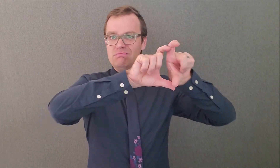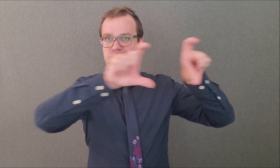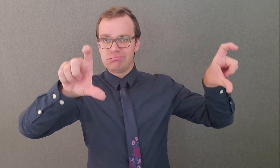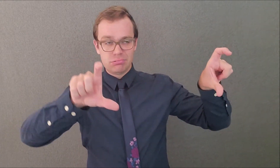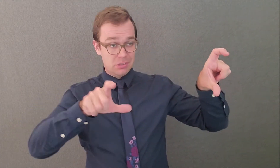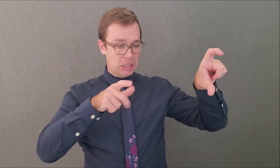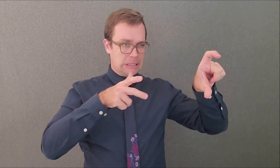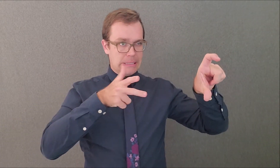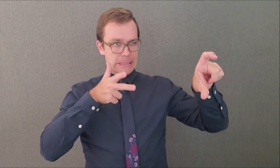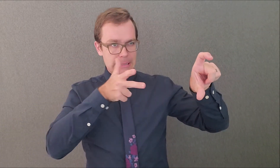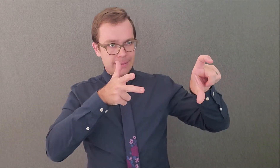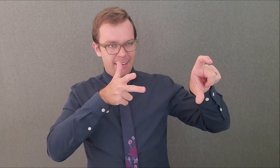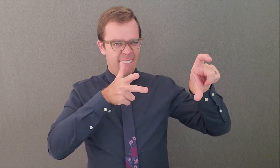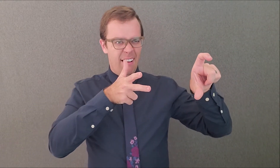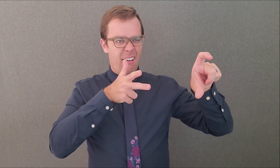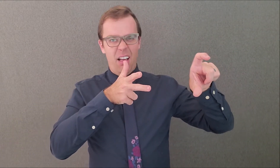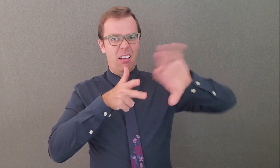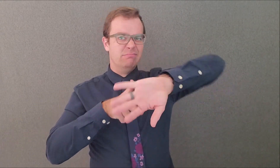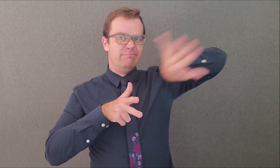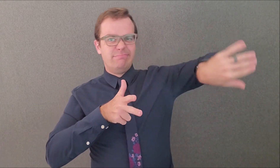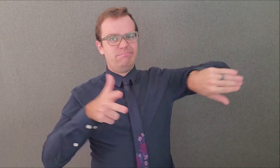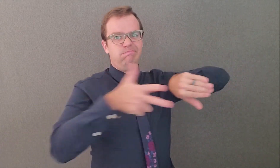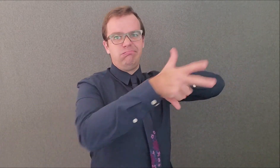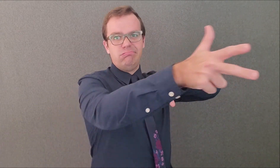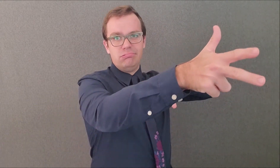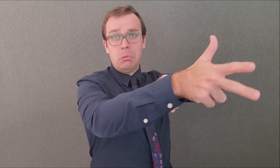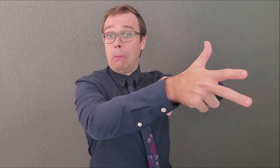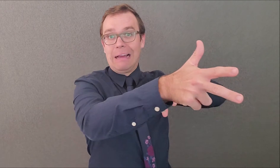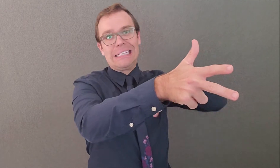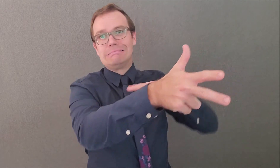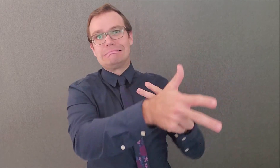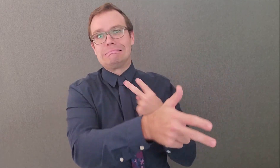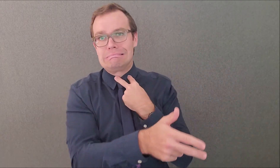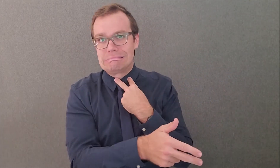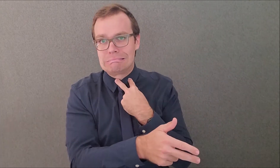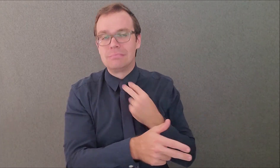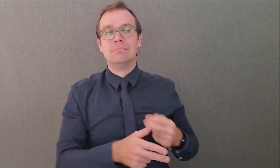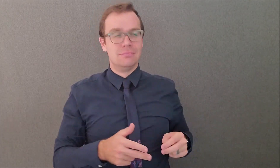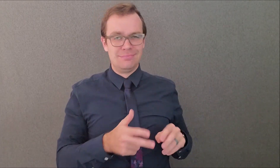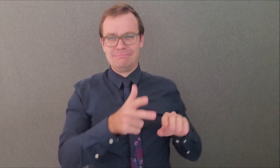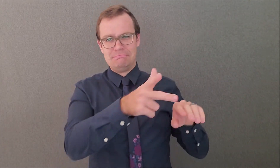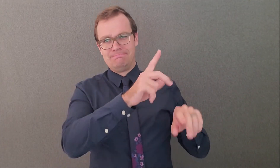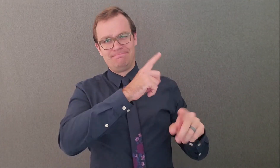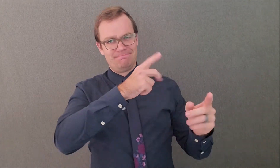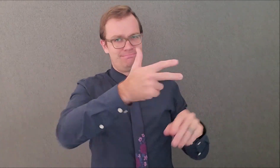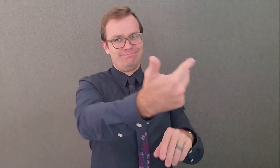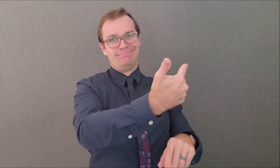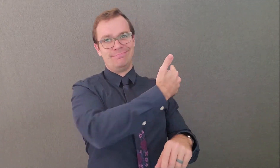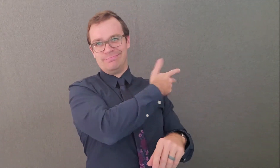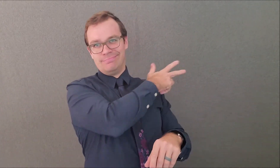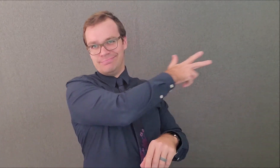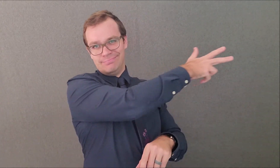or a flooded road, go another way. If you must walk or drive in areas that have been flooded,